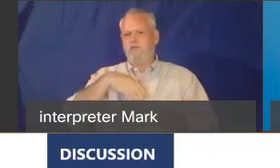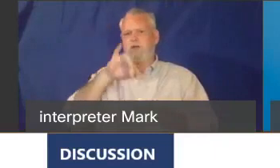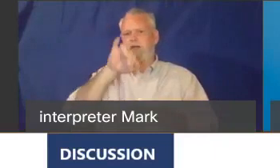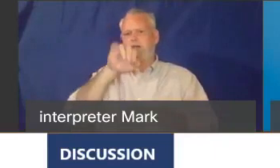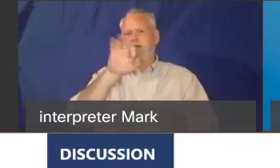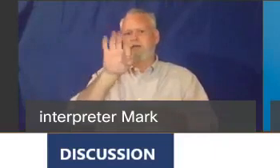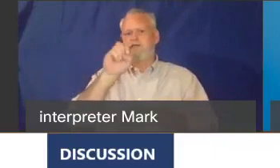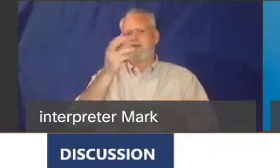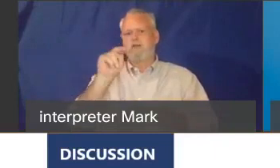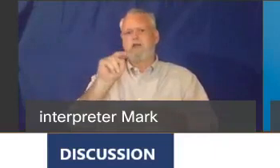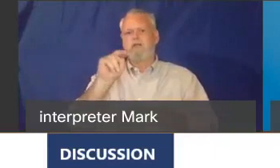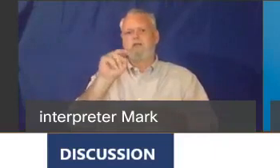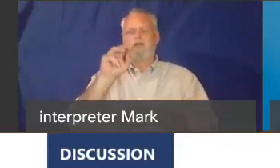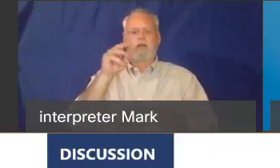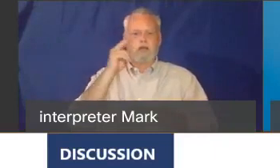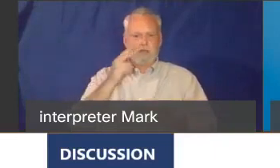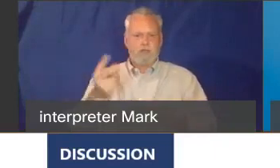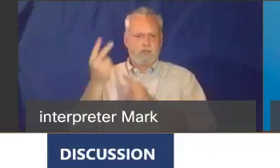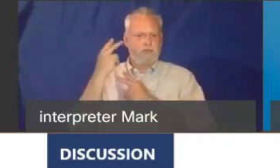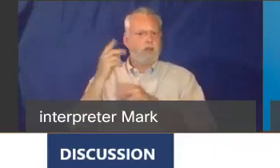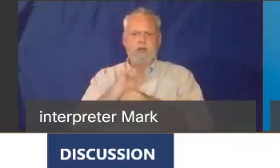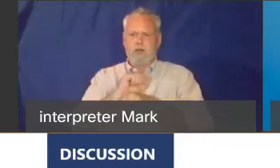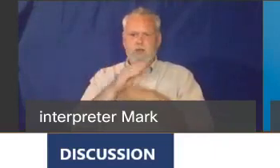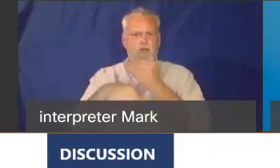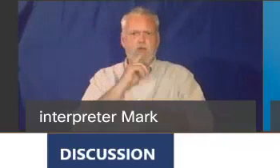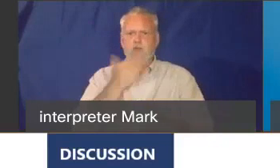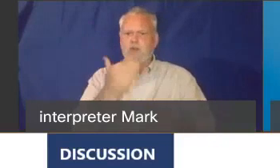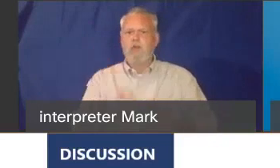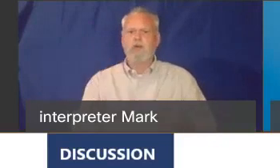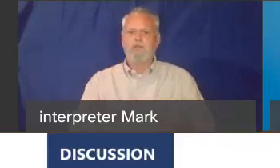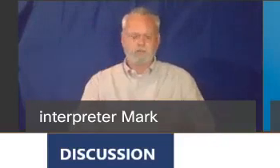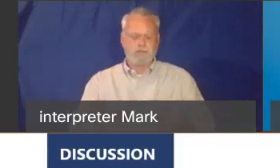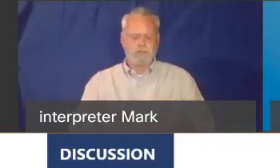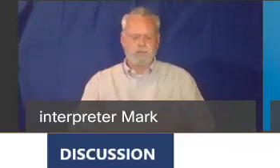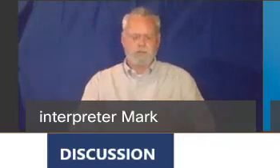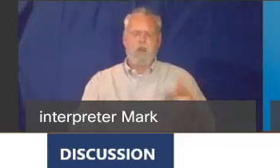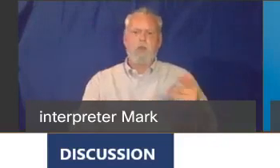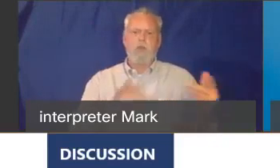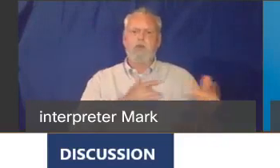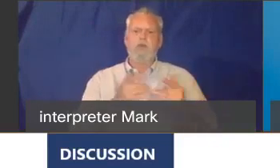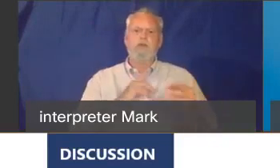Uh, that has actually worked out very well. We were concerned about how that vehicle and.